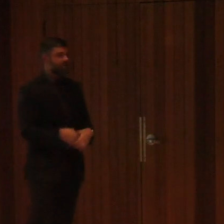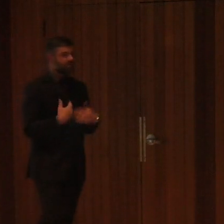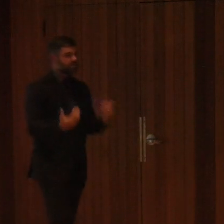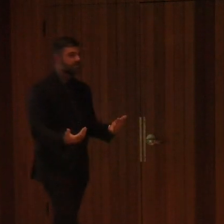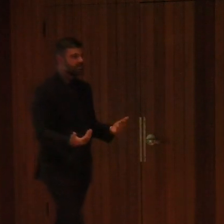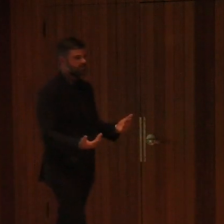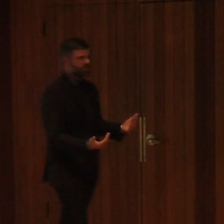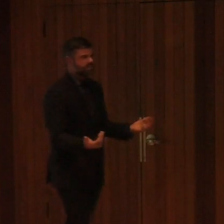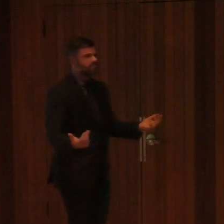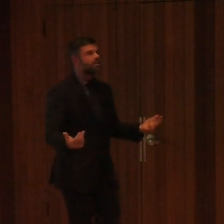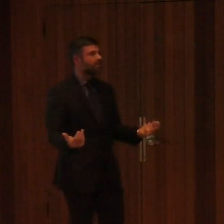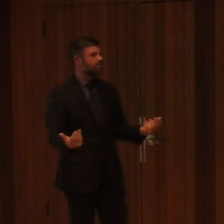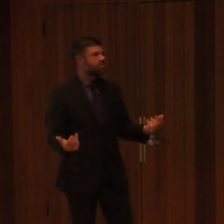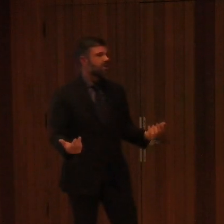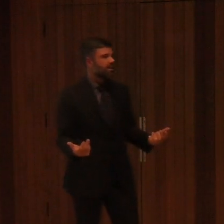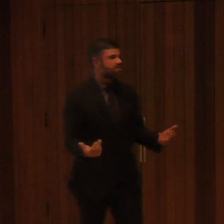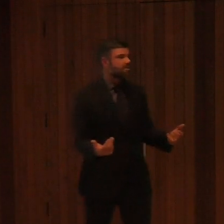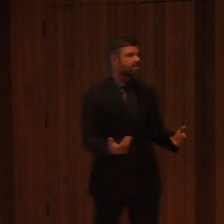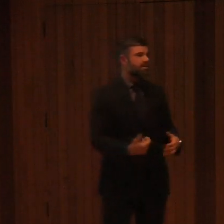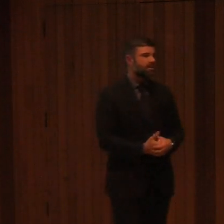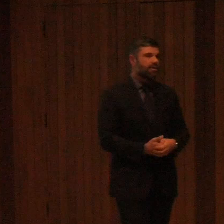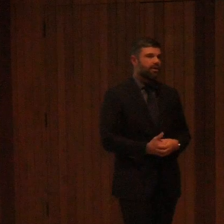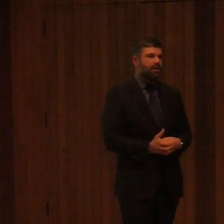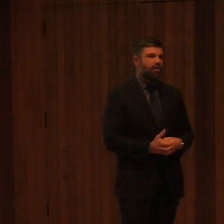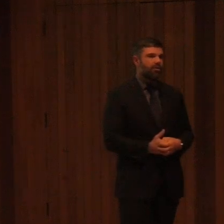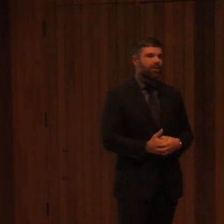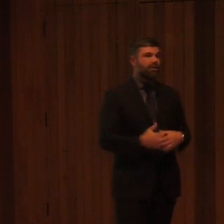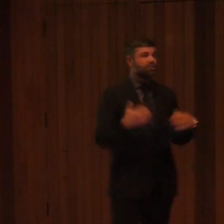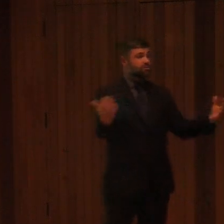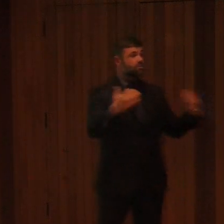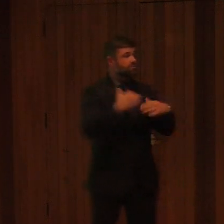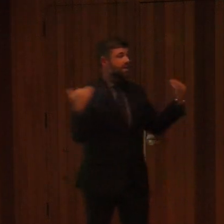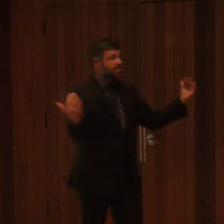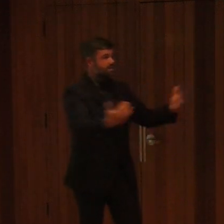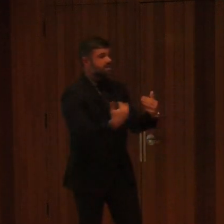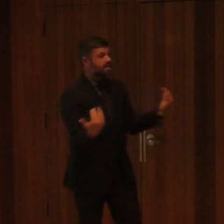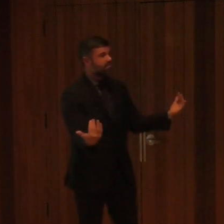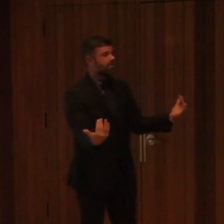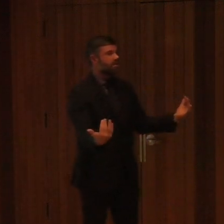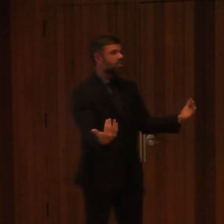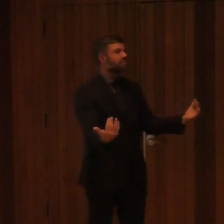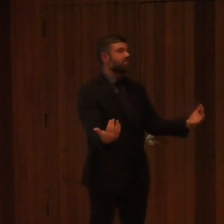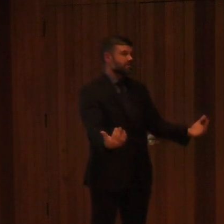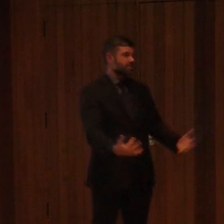rather than the character, perhaps. I think that her character serves as the every person,